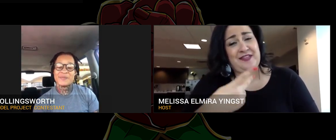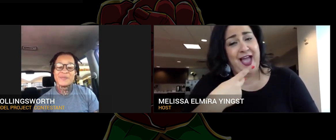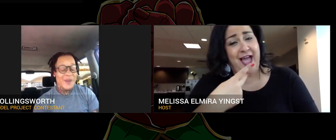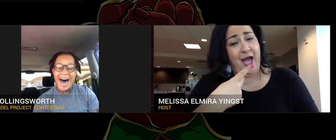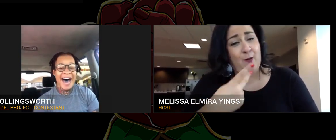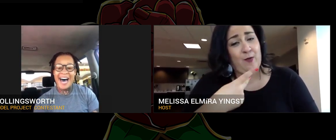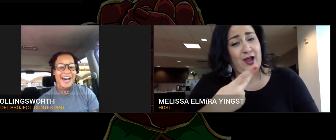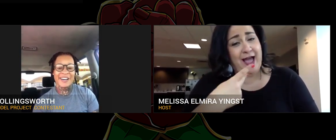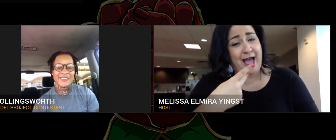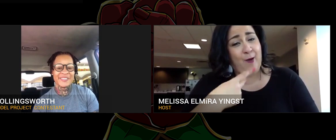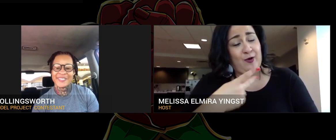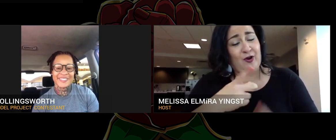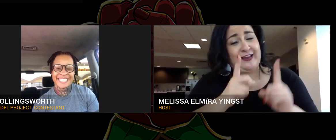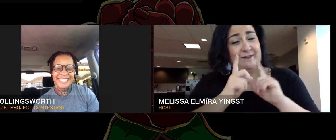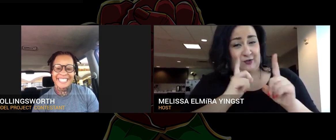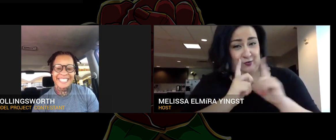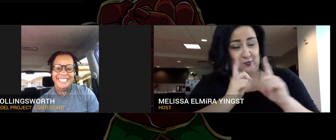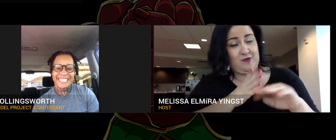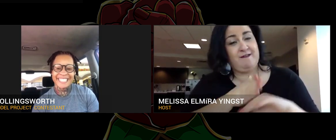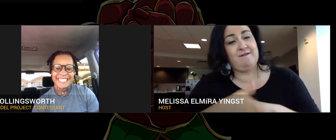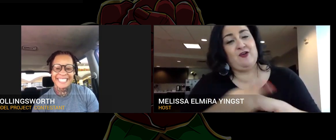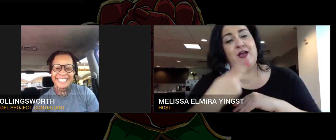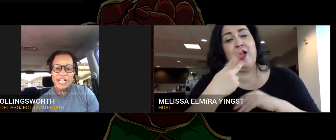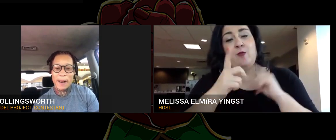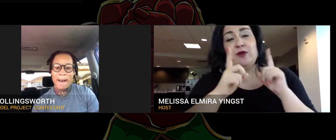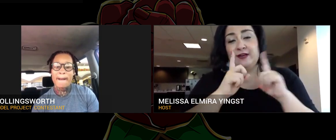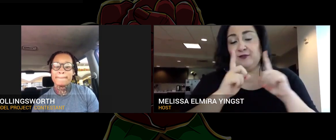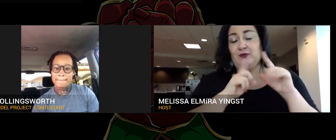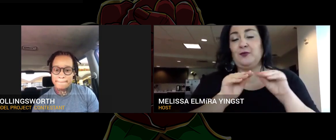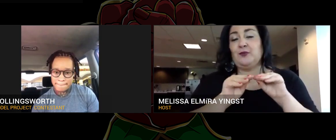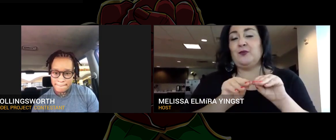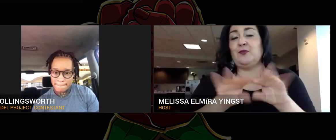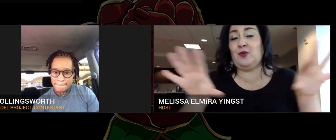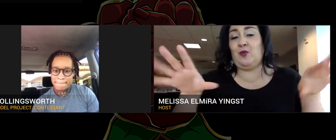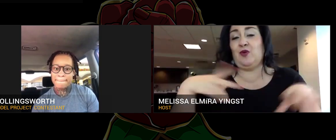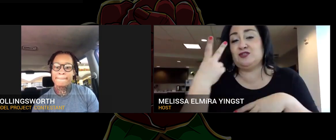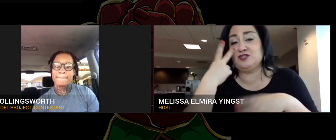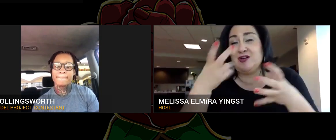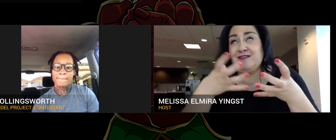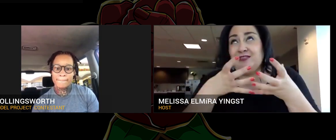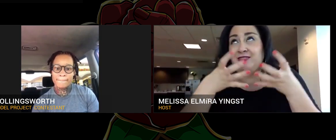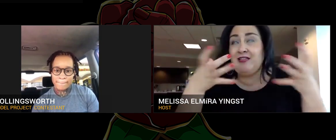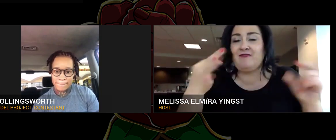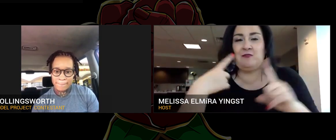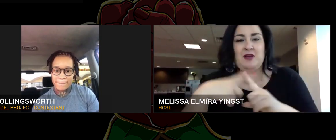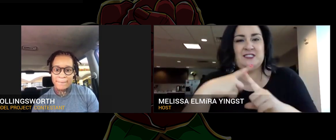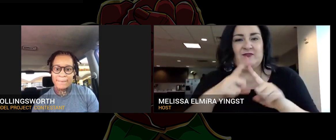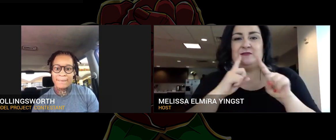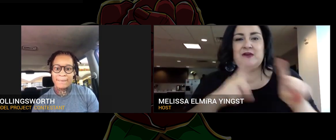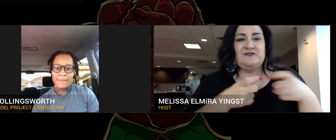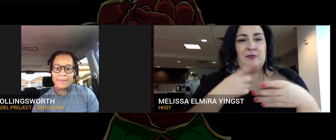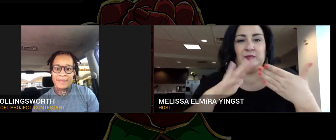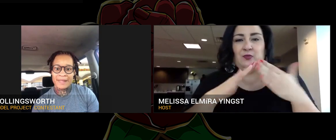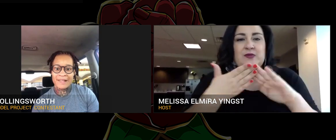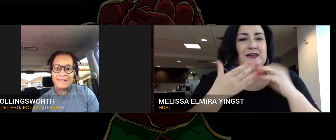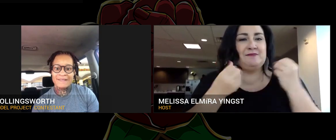Our interview- after our interview came out, I saw a lot of positive responses from the community.